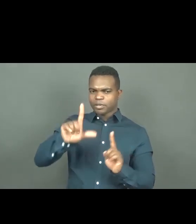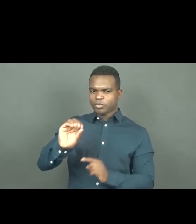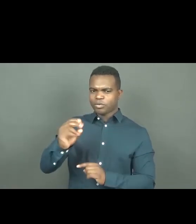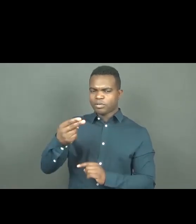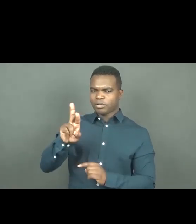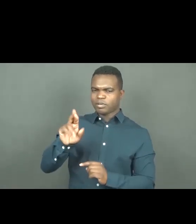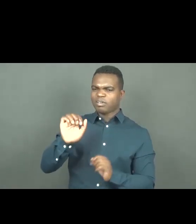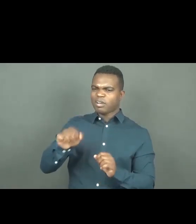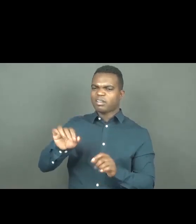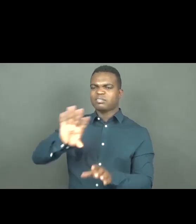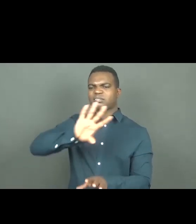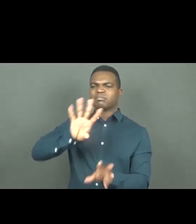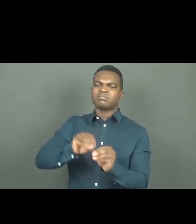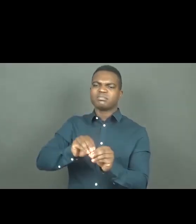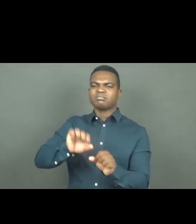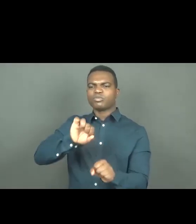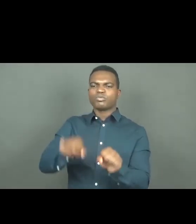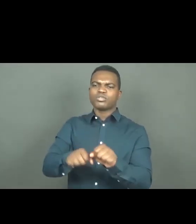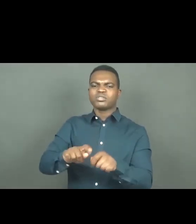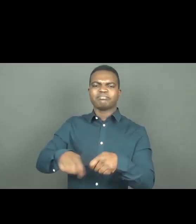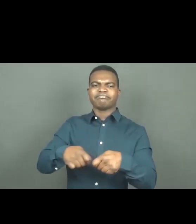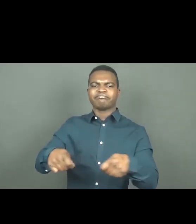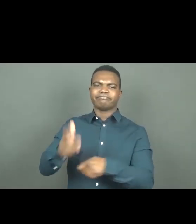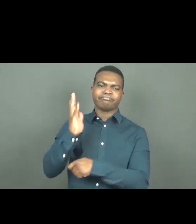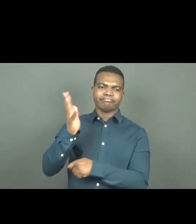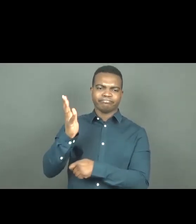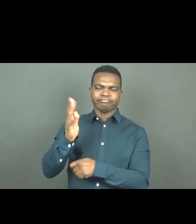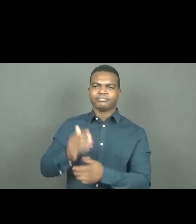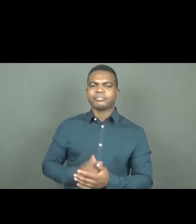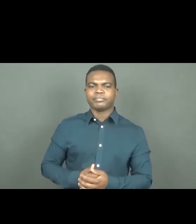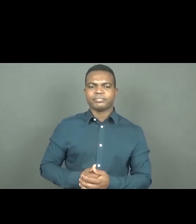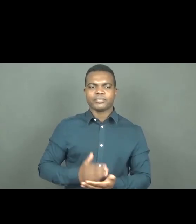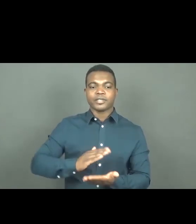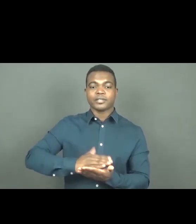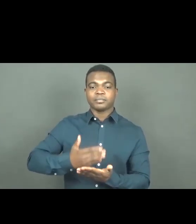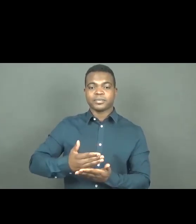I will come back then in terms of final wrap-ups for the webinar. Over to you Mr.